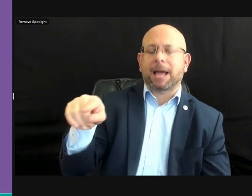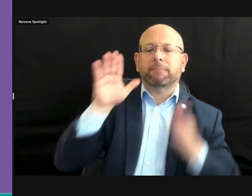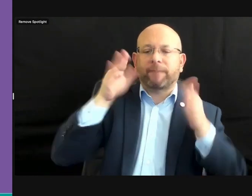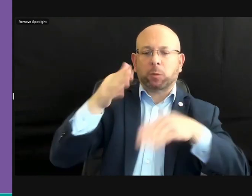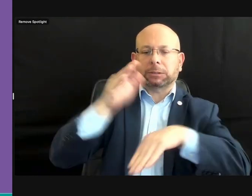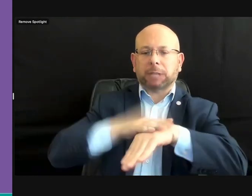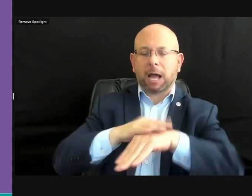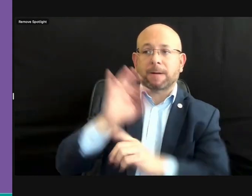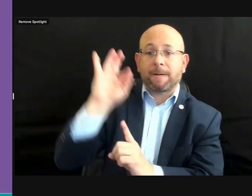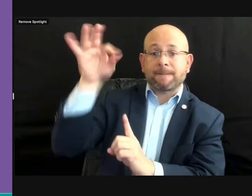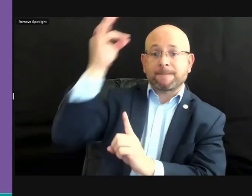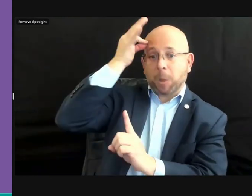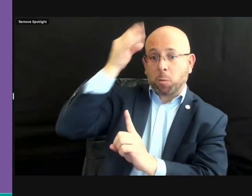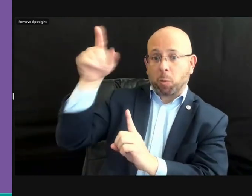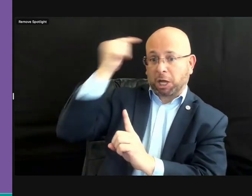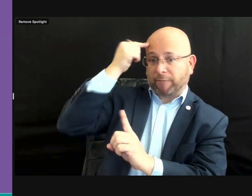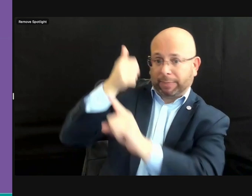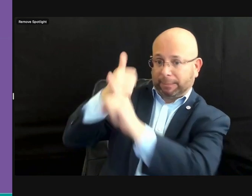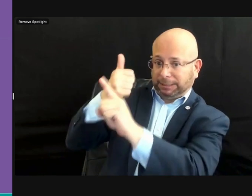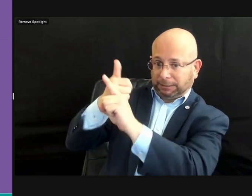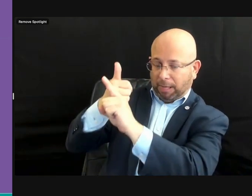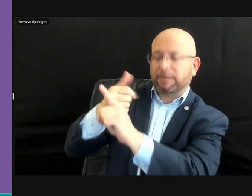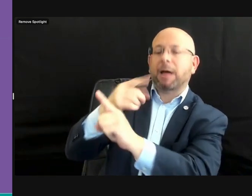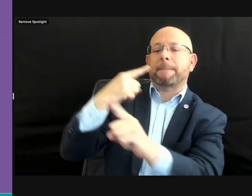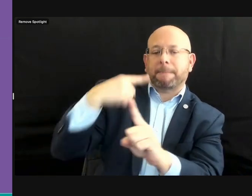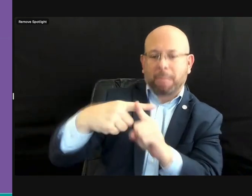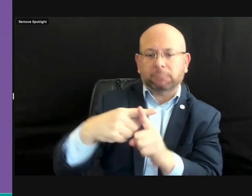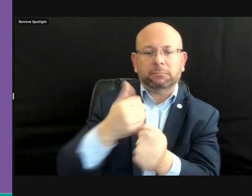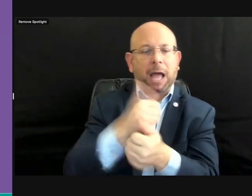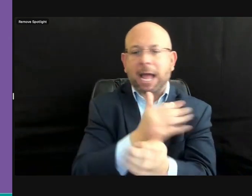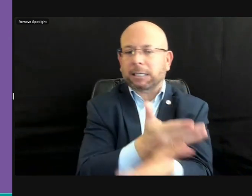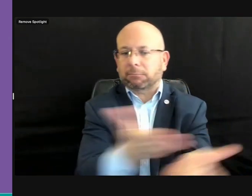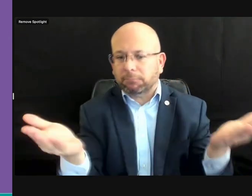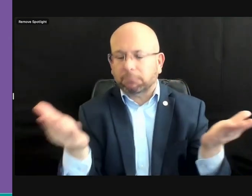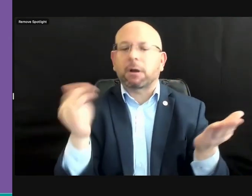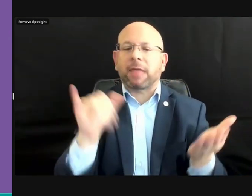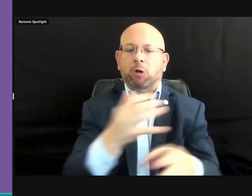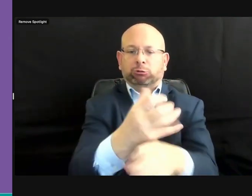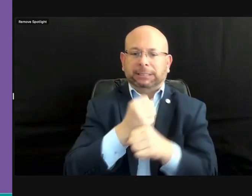That focuses on the federal government and any entity who receives federal funding.